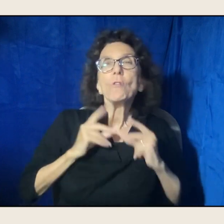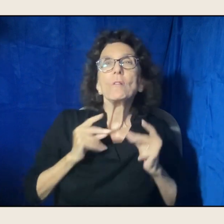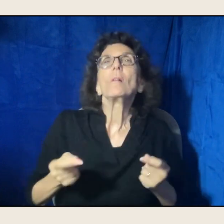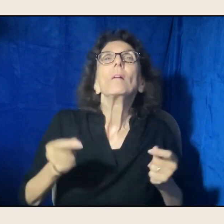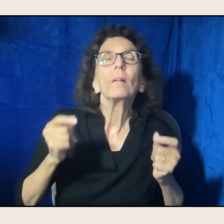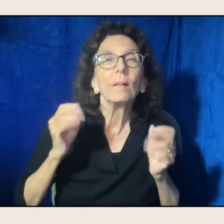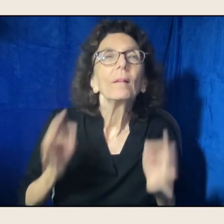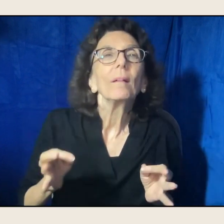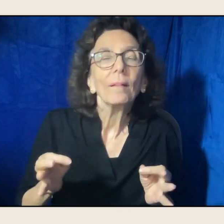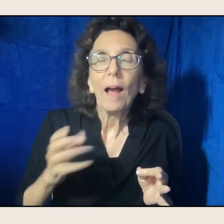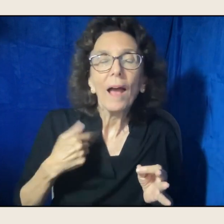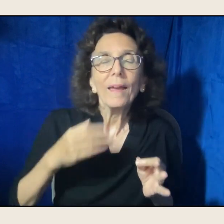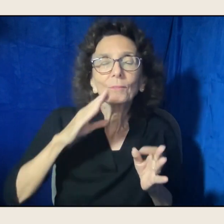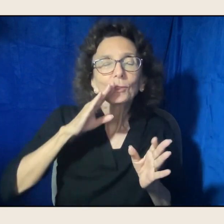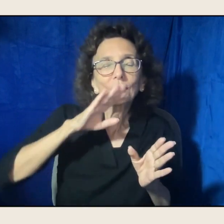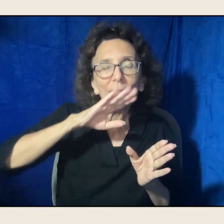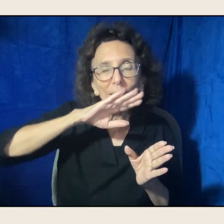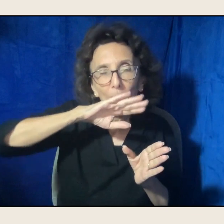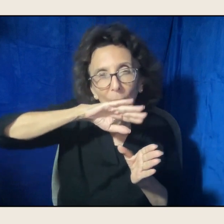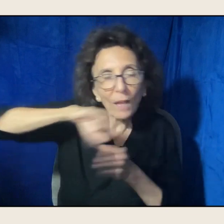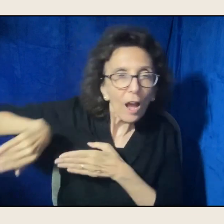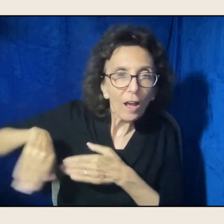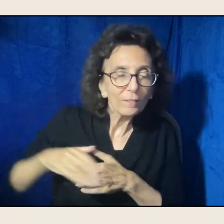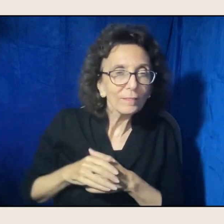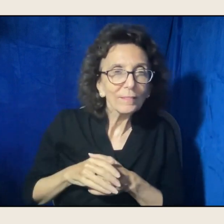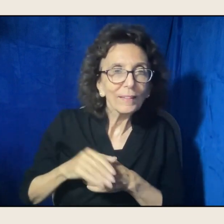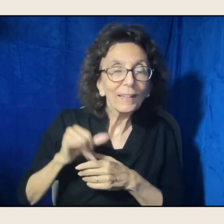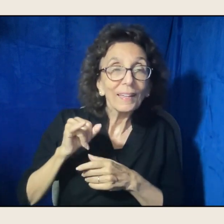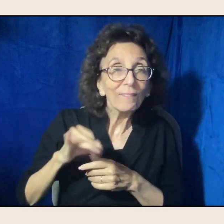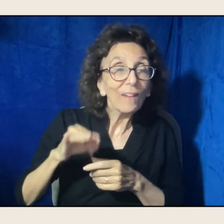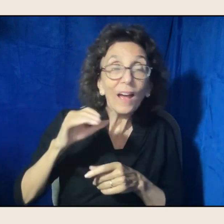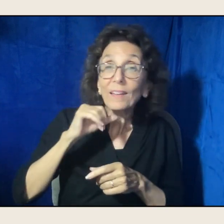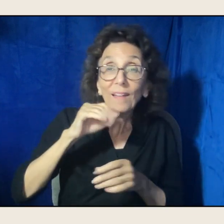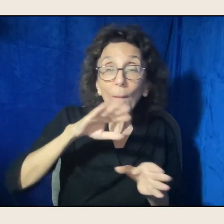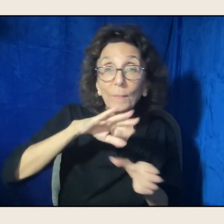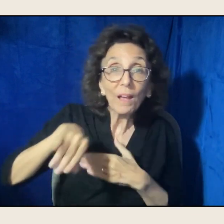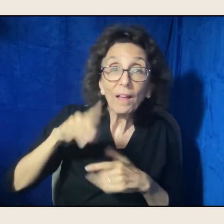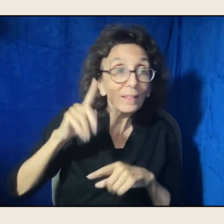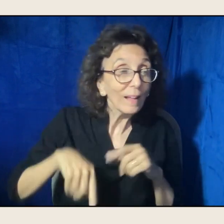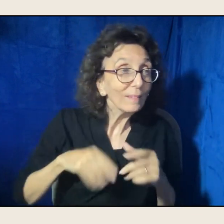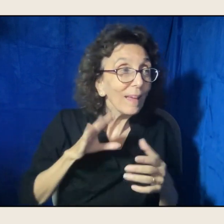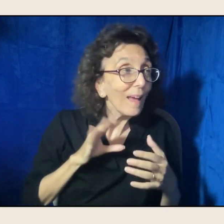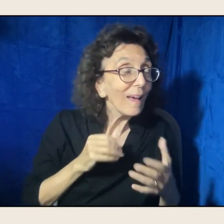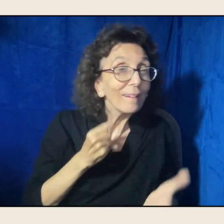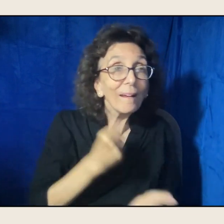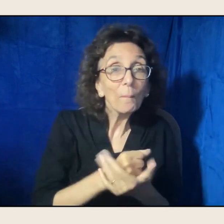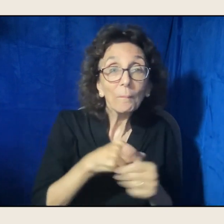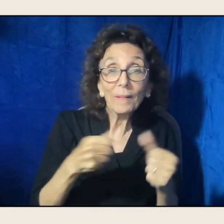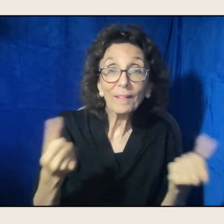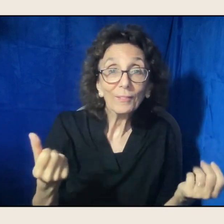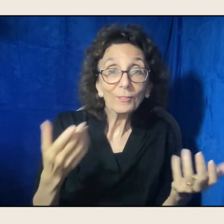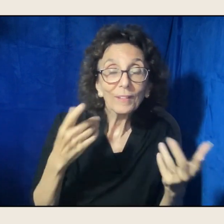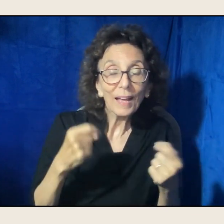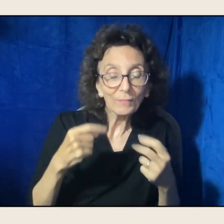is key, or I can't do anything for anybody else. Mm-hmm.